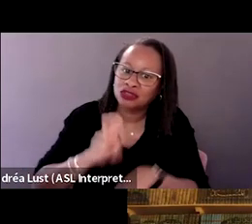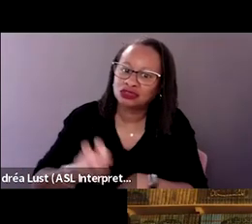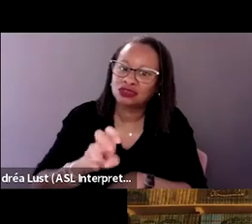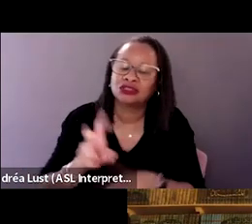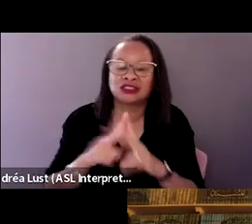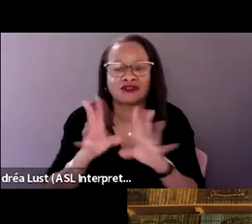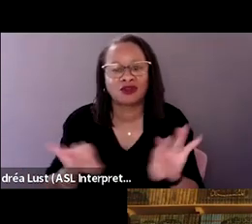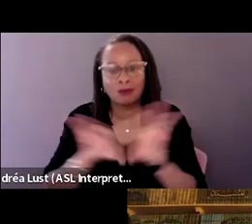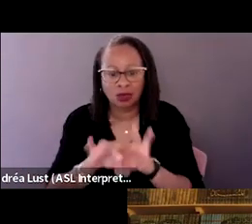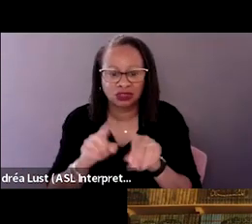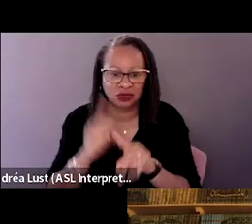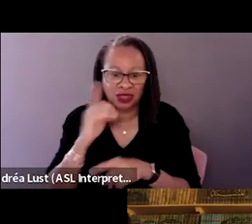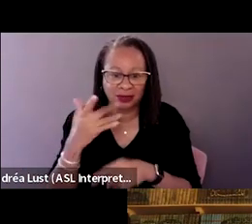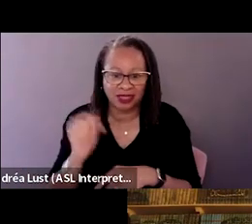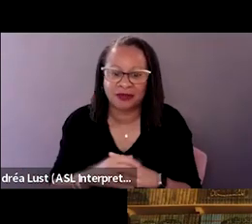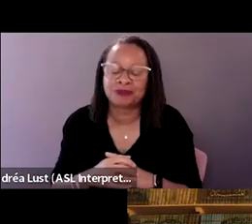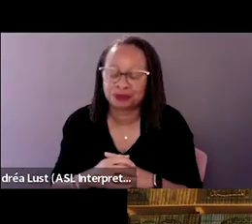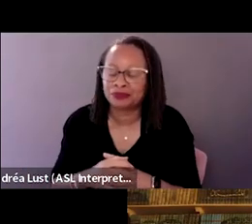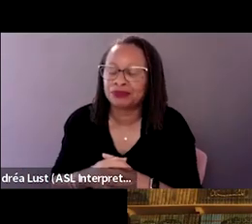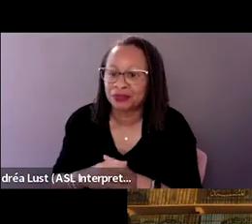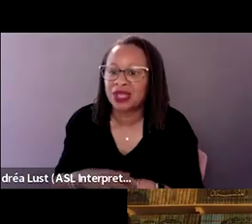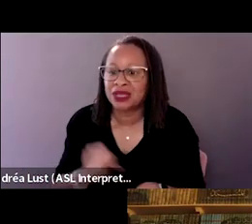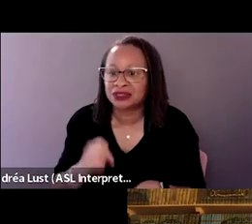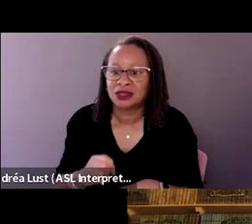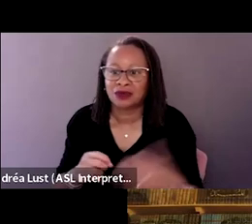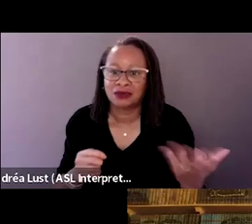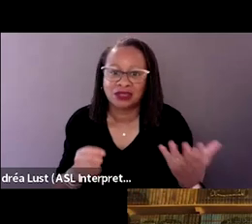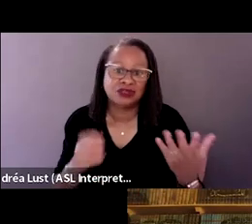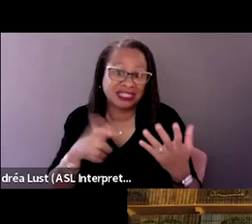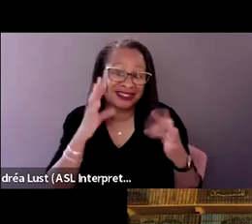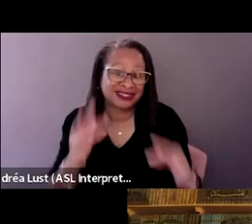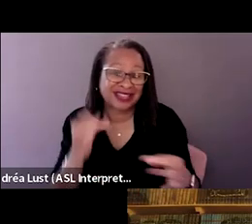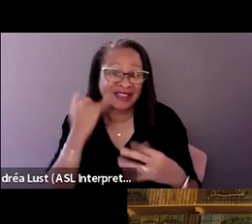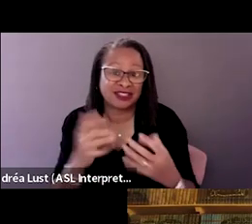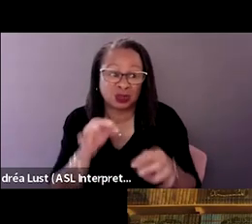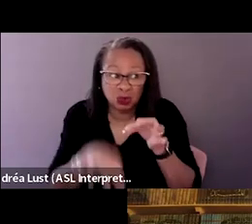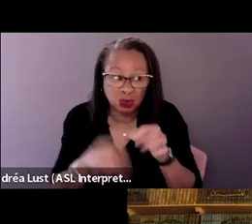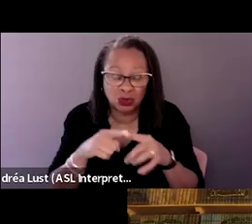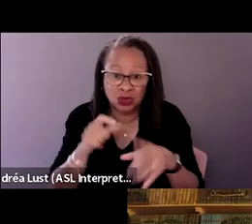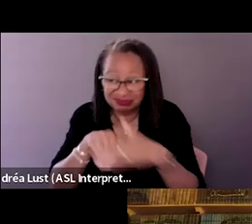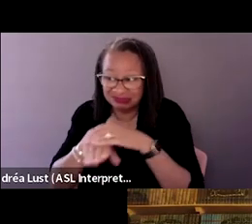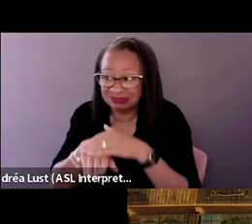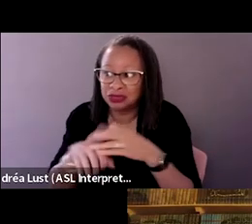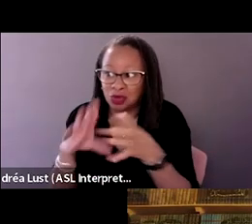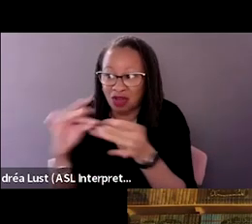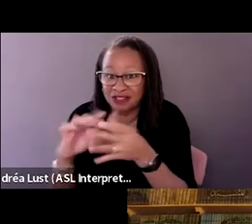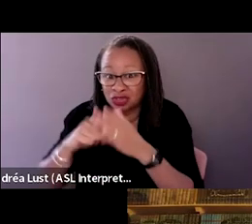to think about and decide, you know, is it too soon to get into conversation with certain people? Are they the right people to get into conversation with?